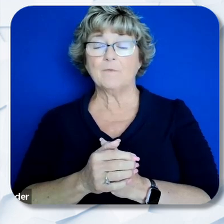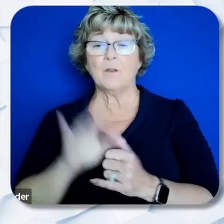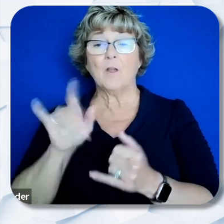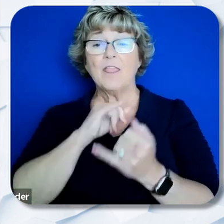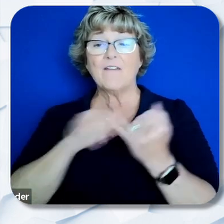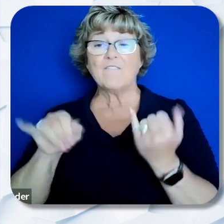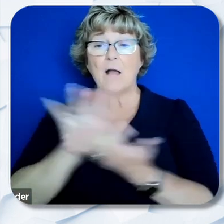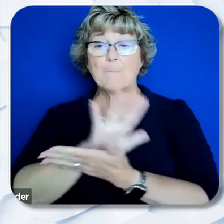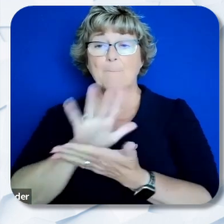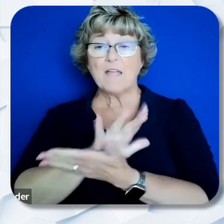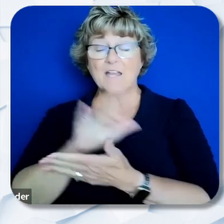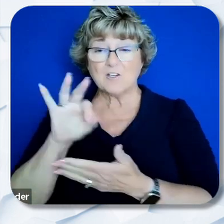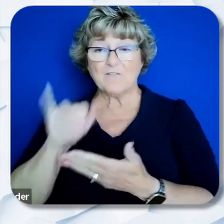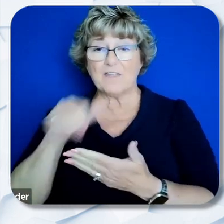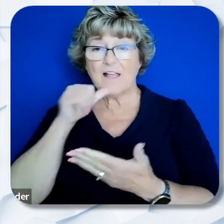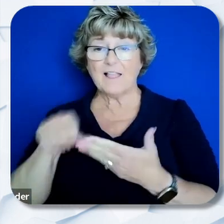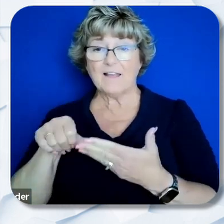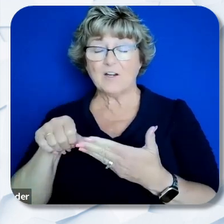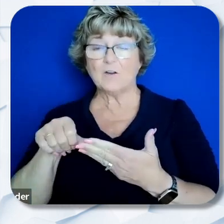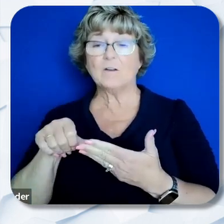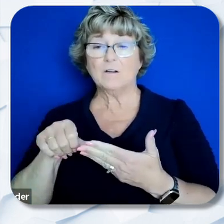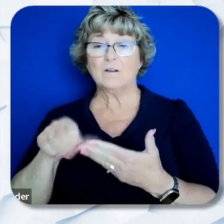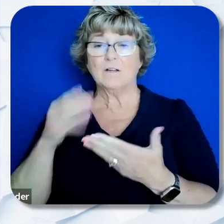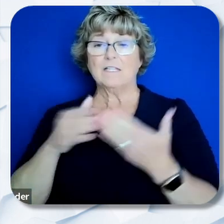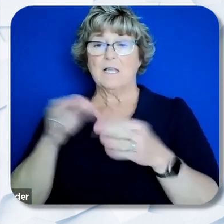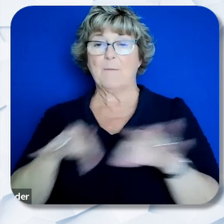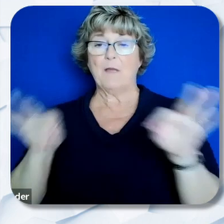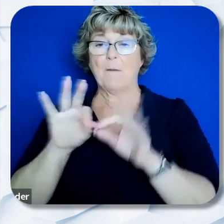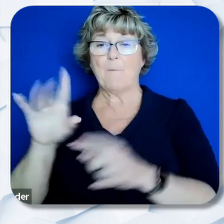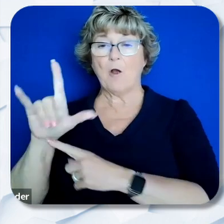of the Annual Determination Letter, there are some important links listed here, so let's